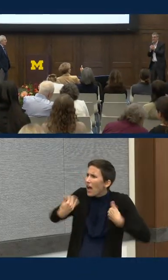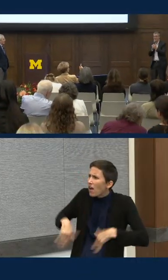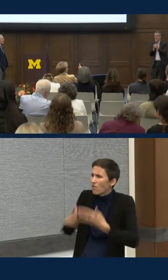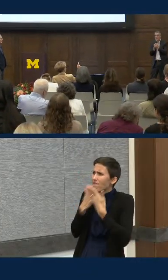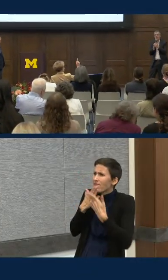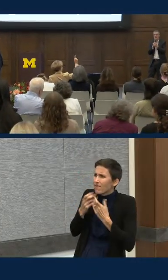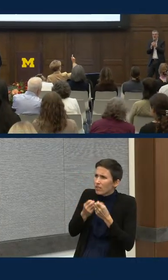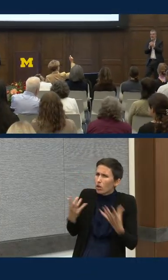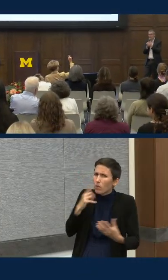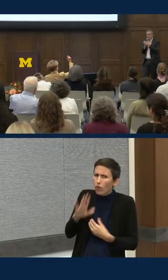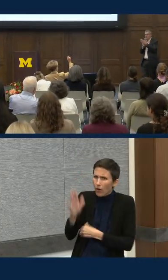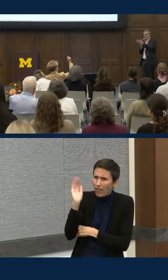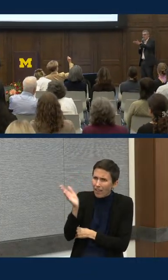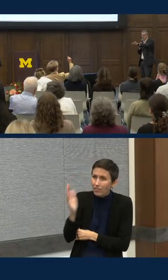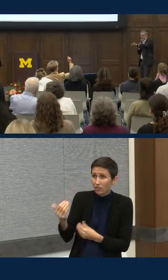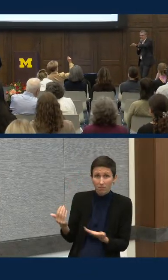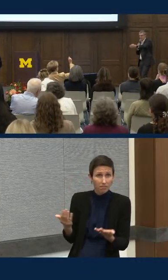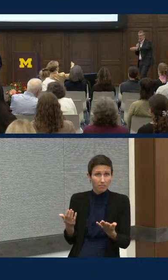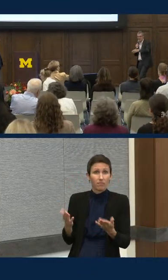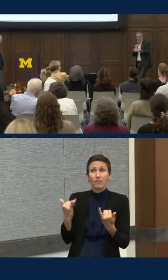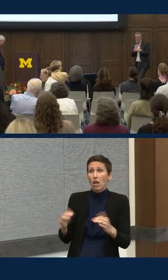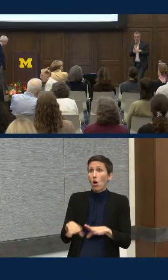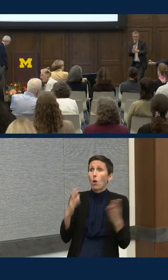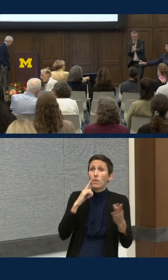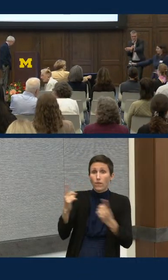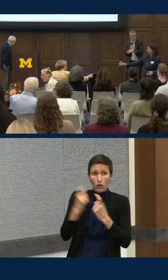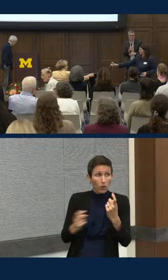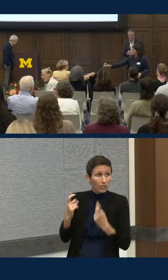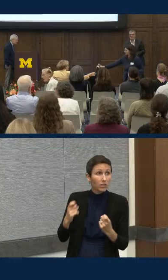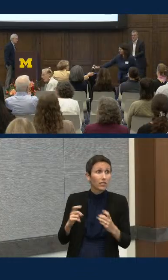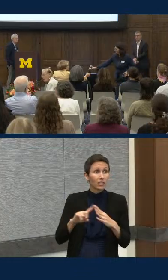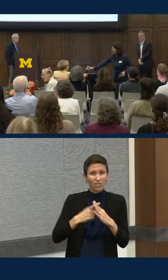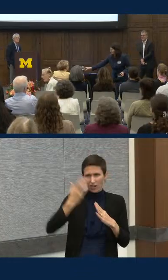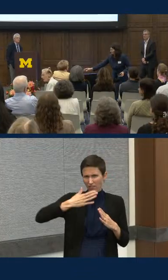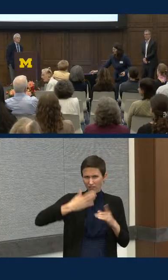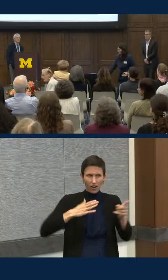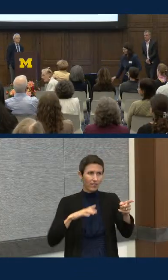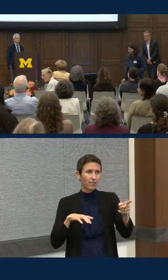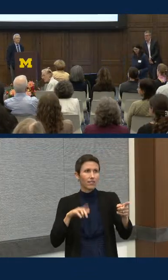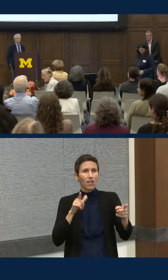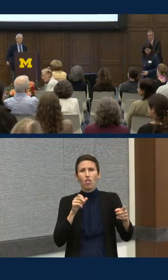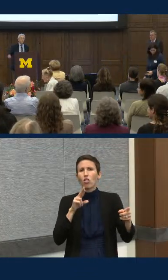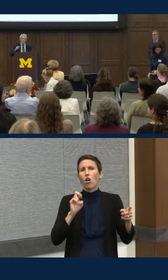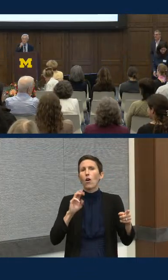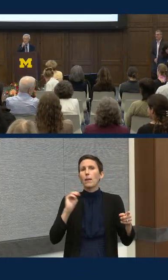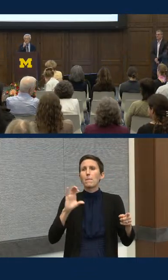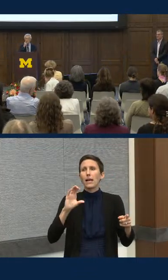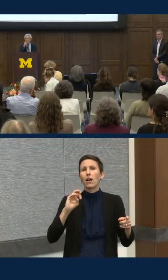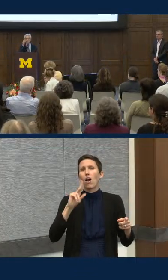questions and we can begin here.